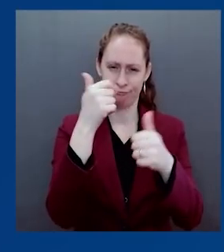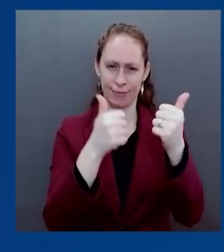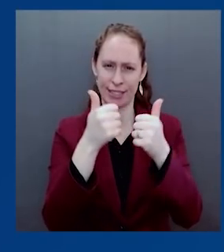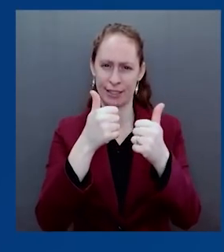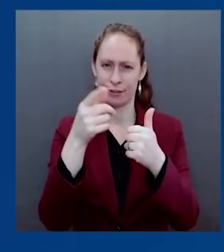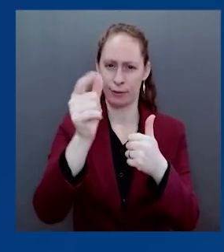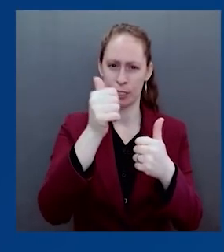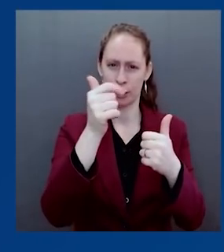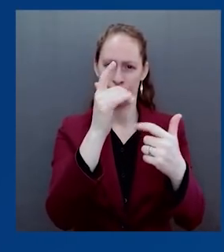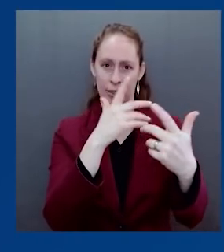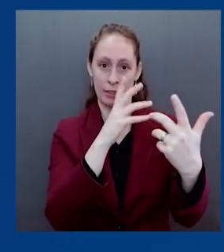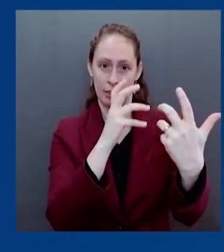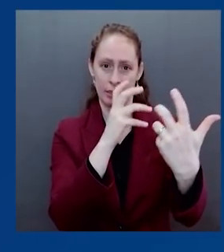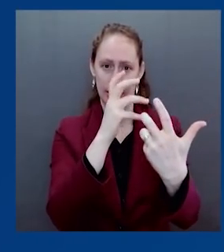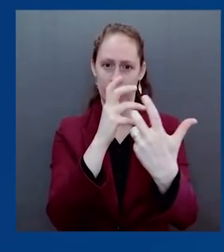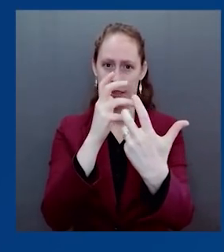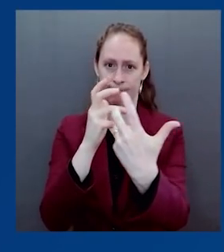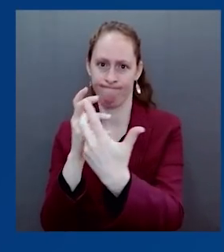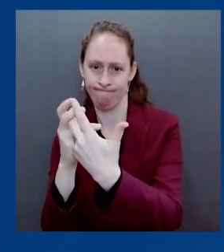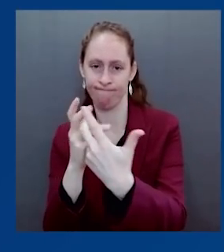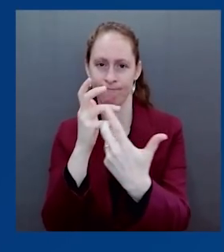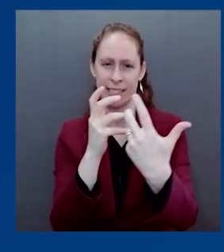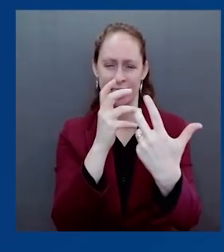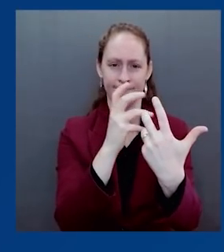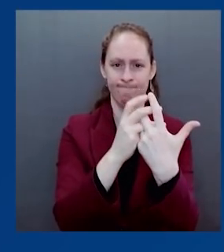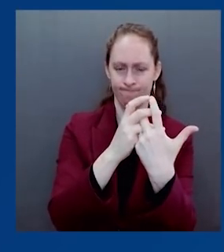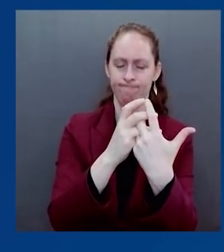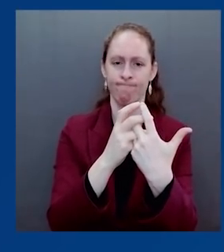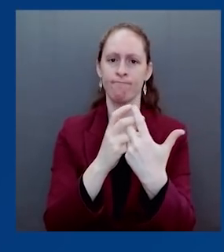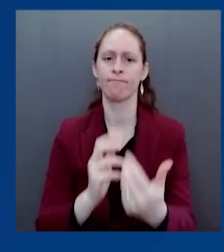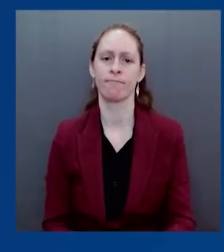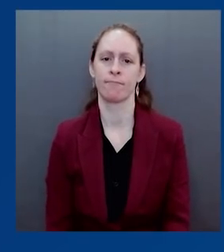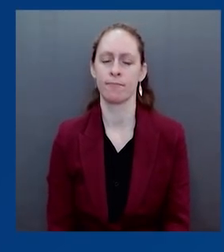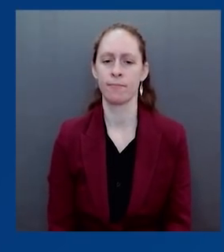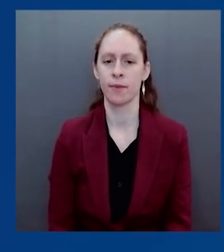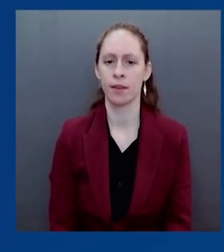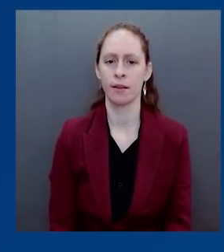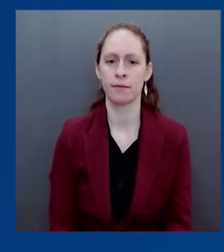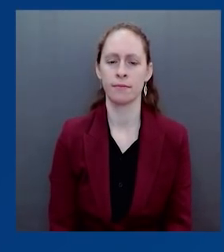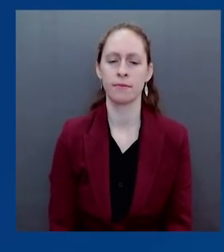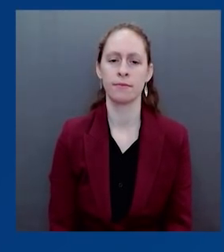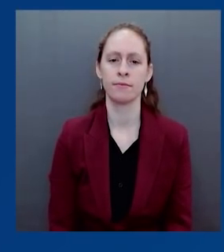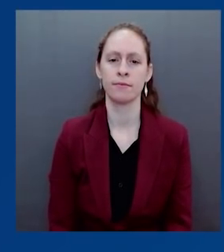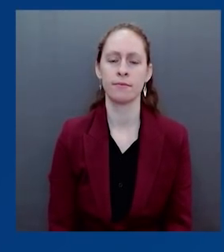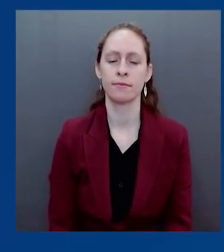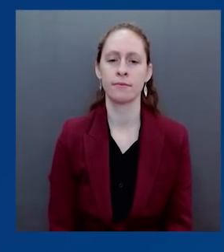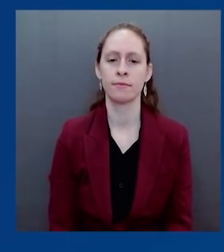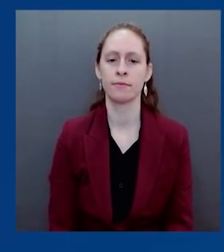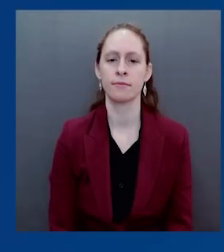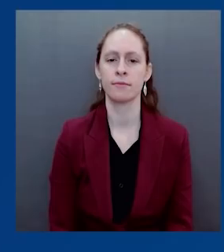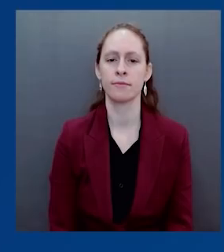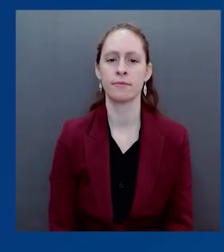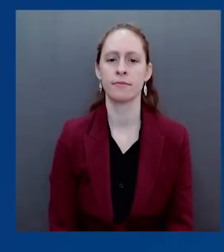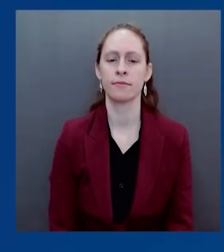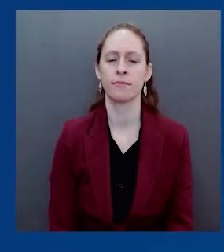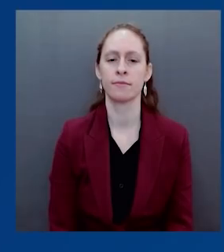What we really want to do, among several other things, is to prevent people from progressing to serious disease.